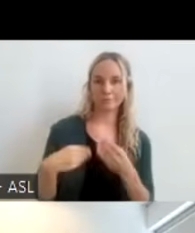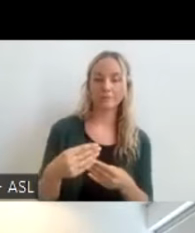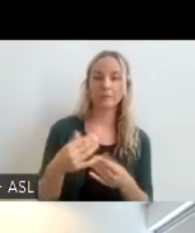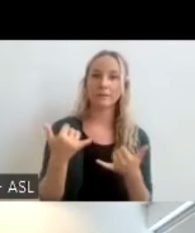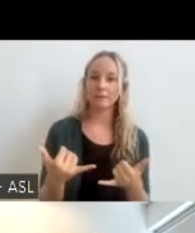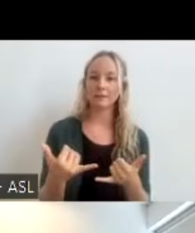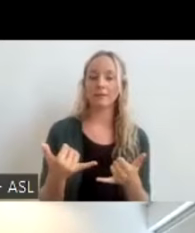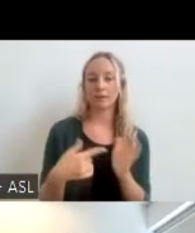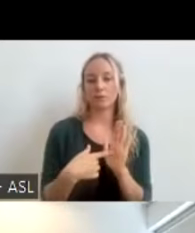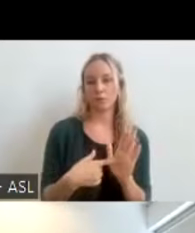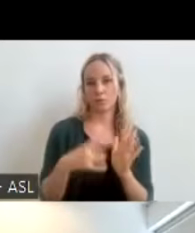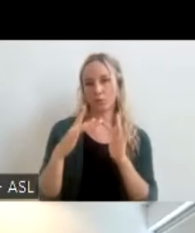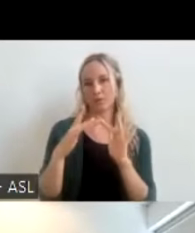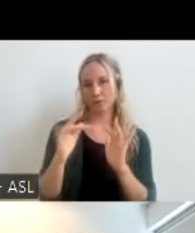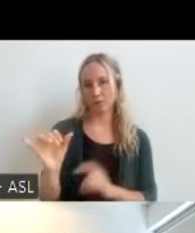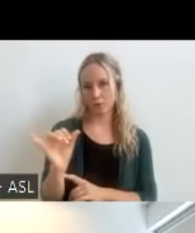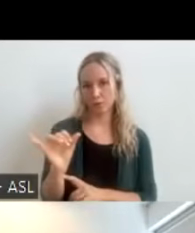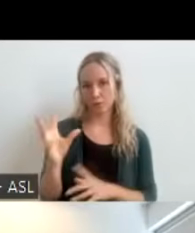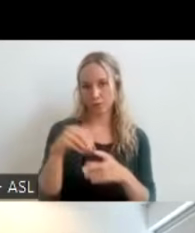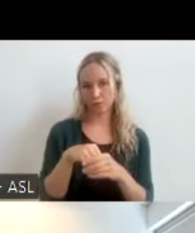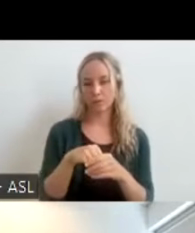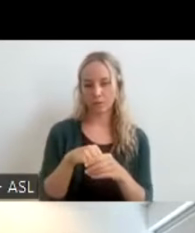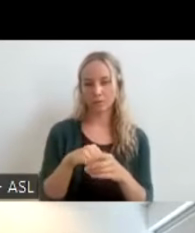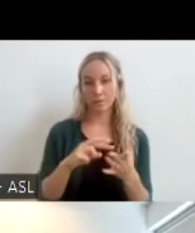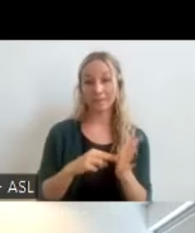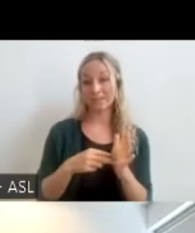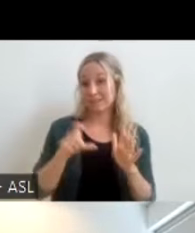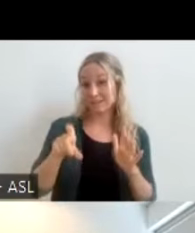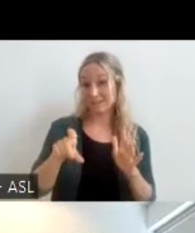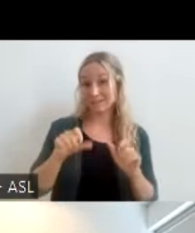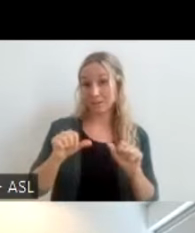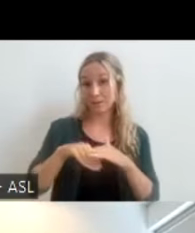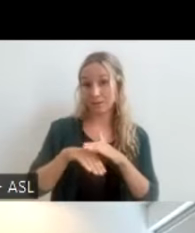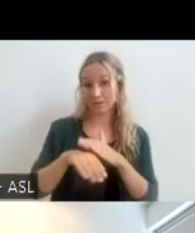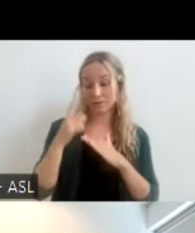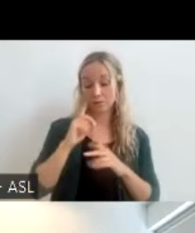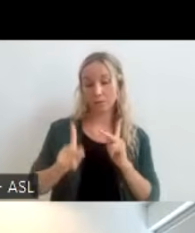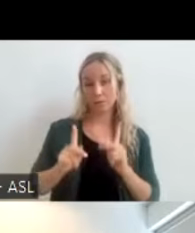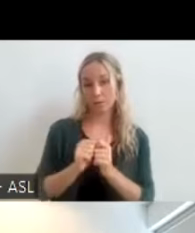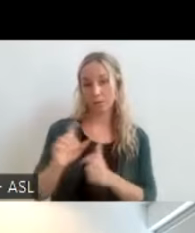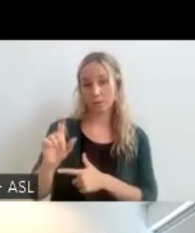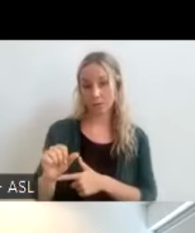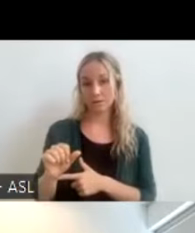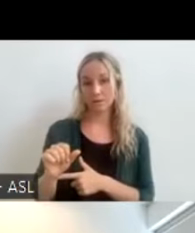who are interested in the guidance, and I'm happy to have this PowerPoint be shared